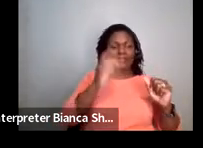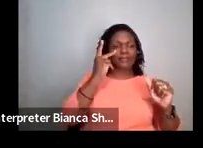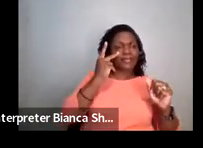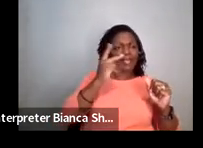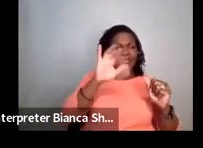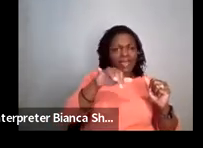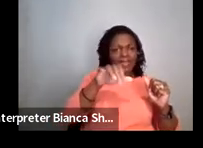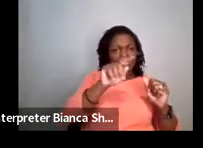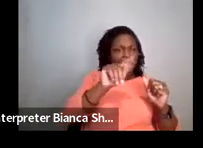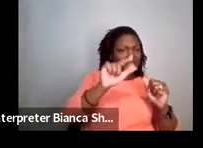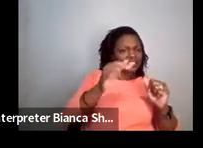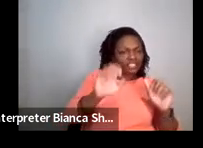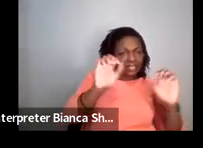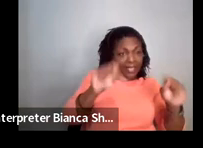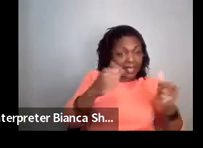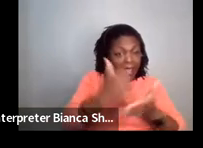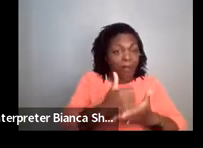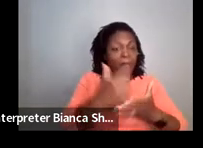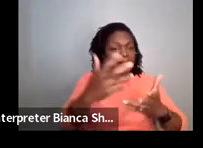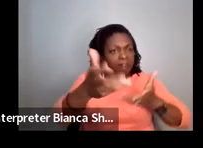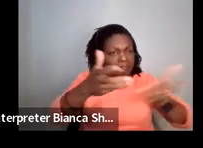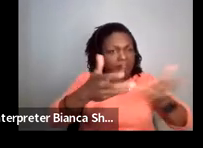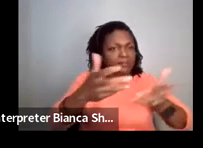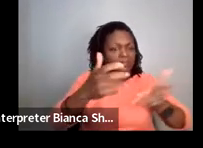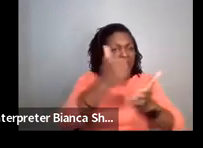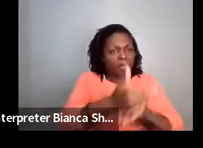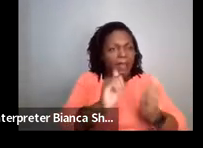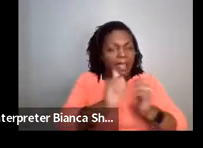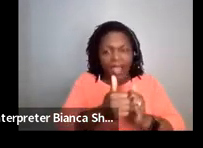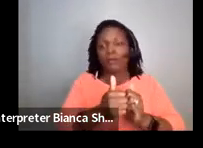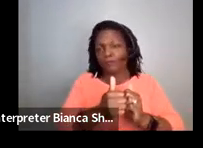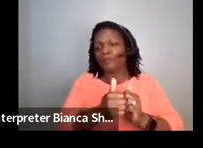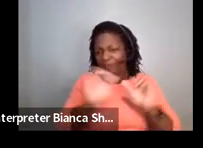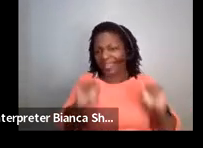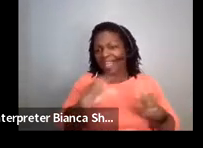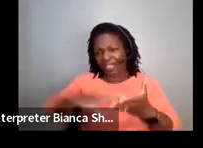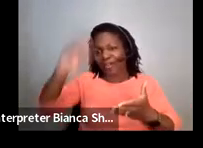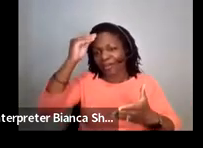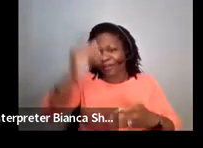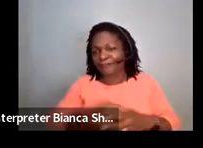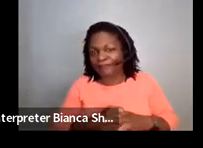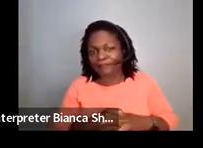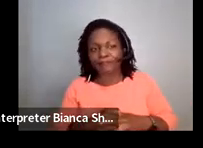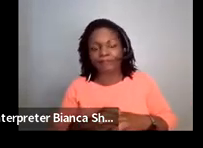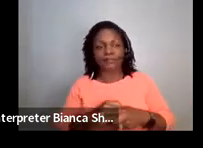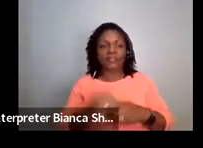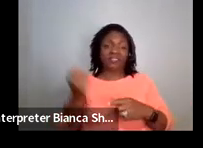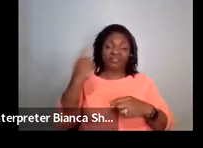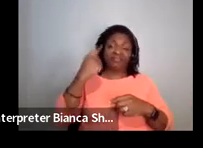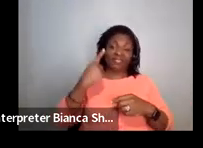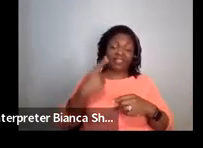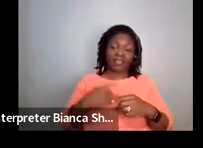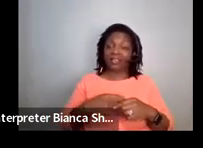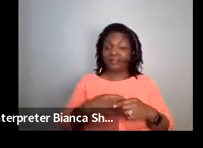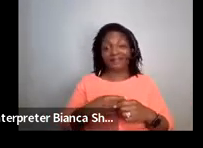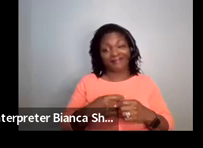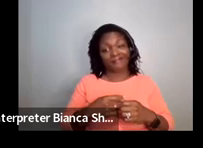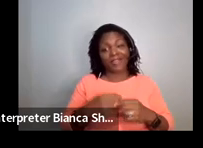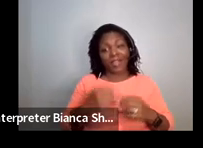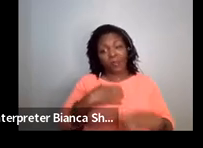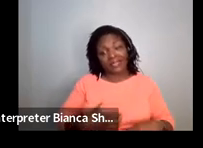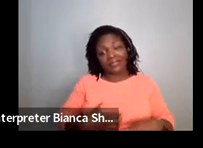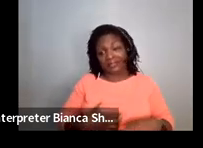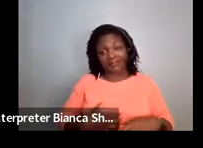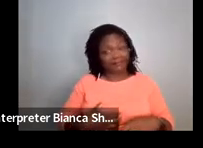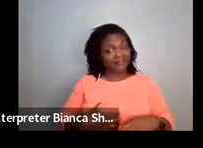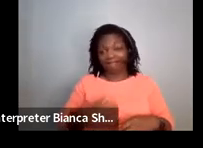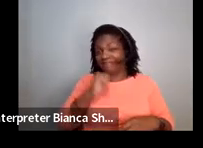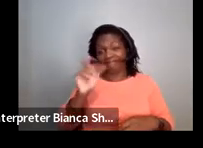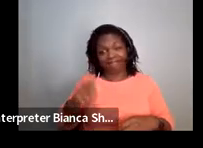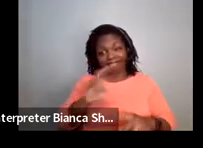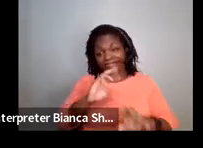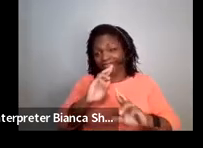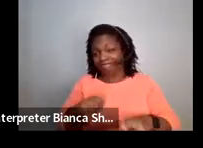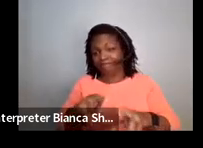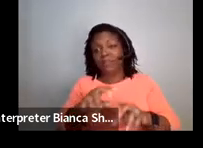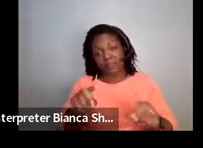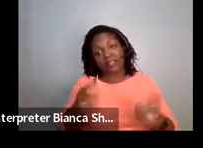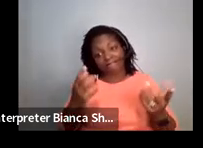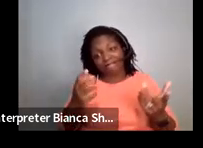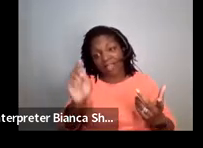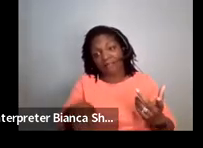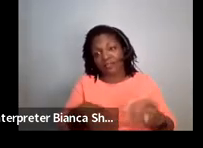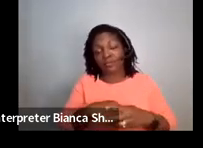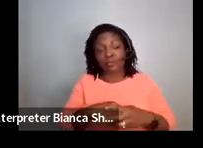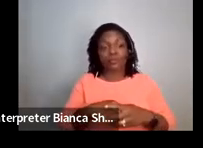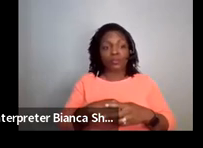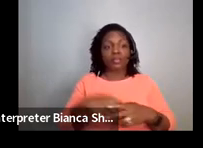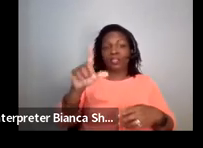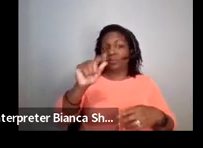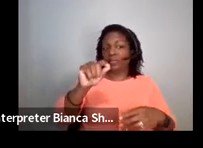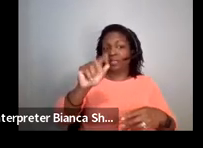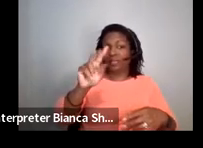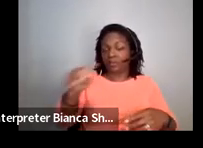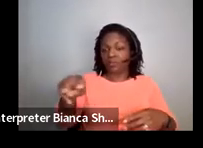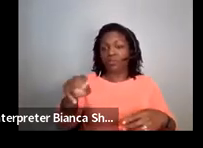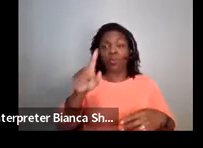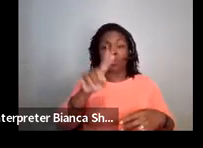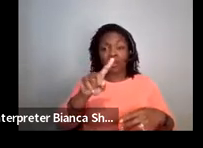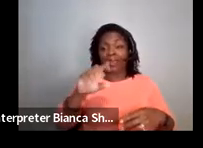actively worked with. Okay, hear the very grim statistics that we wish we didn't have to report, but which we do in 2023 and 3 seniors dies from